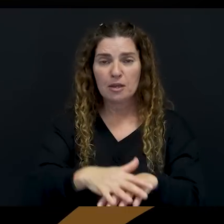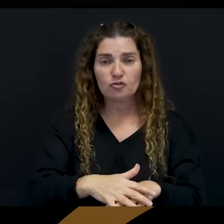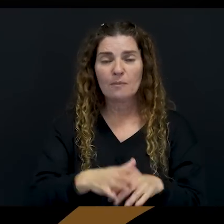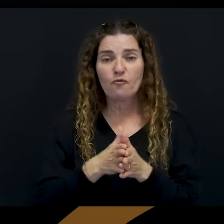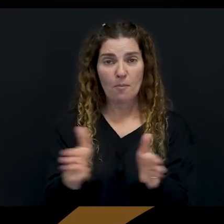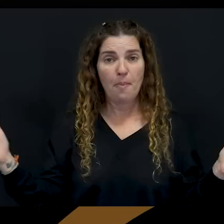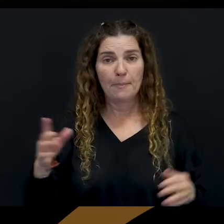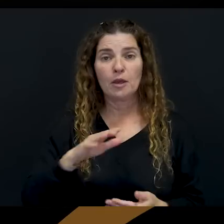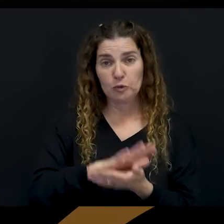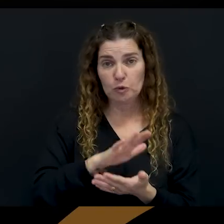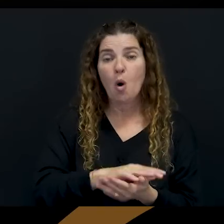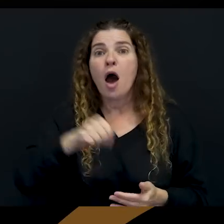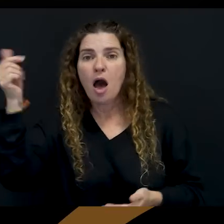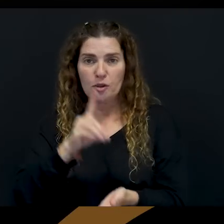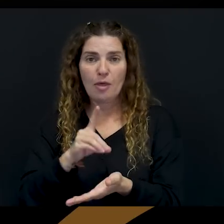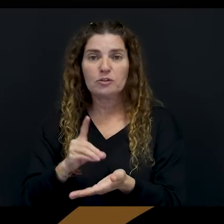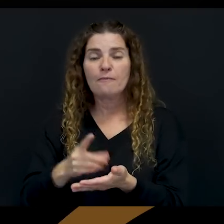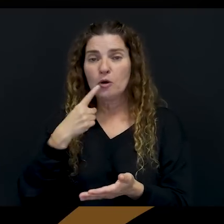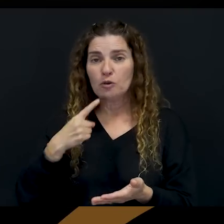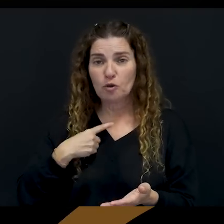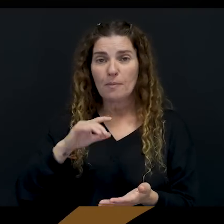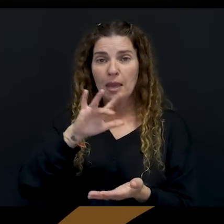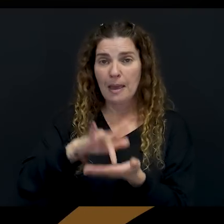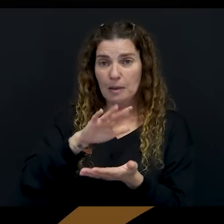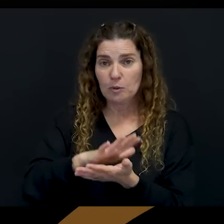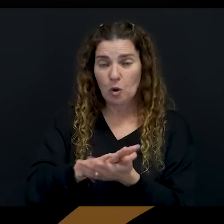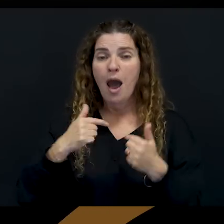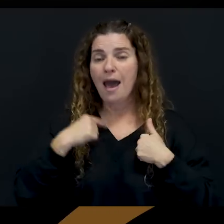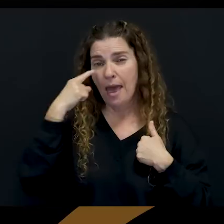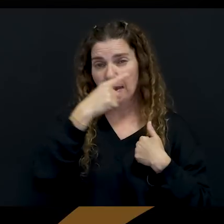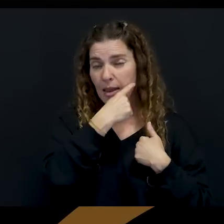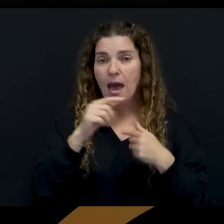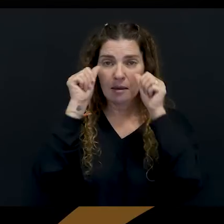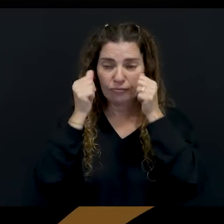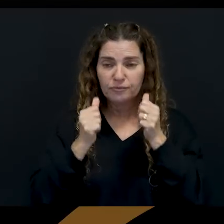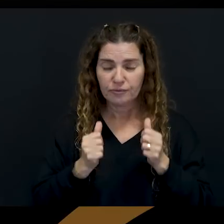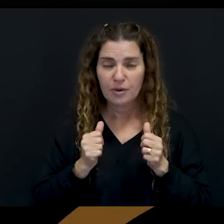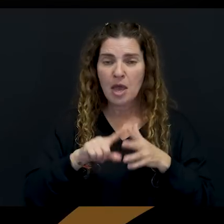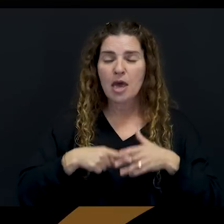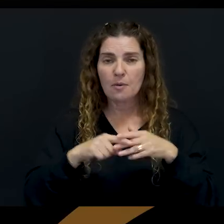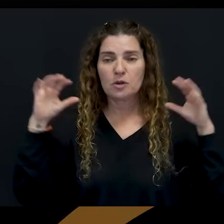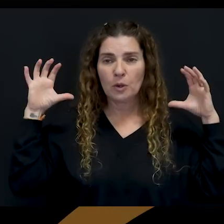and another doctor told me in junior high that I had a progressive eye disease and that I would start losing my vision and eventually go blind.